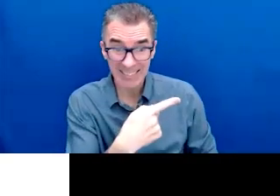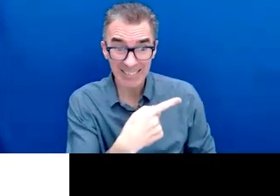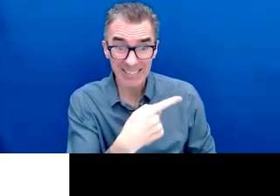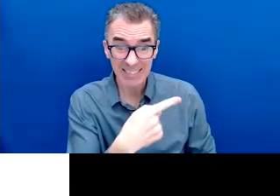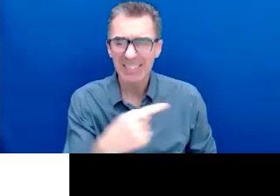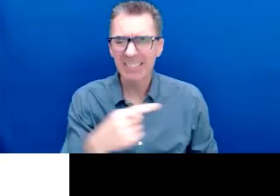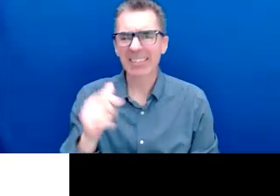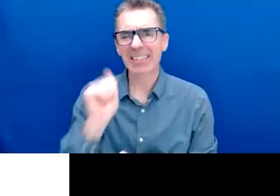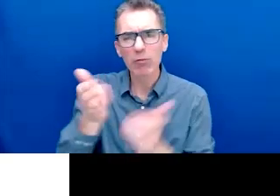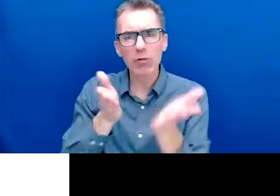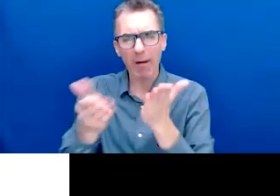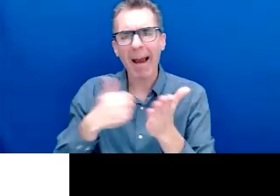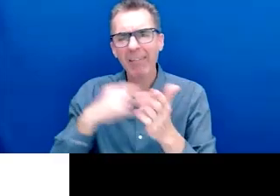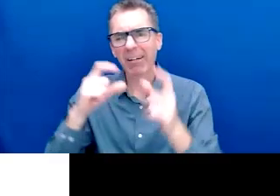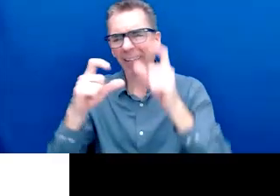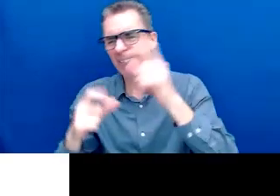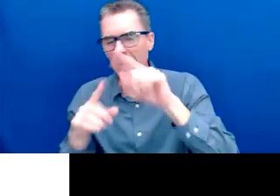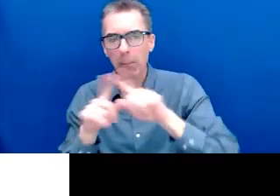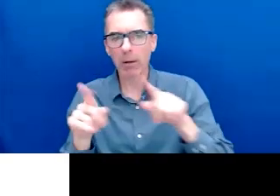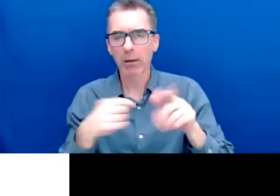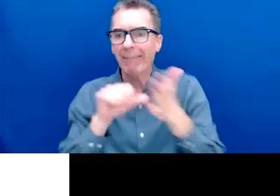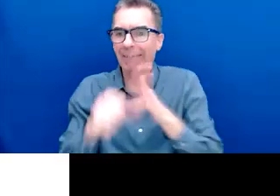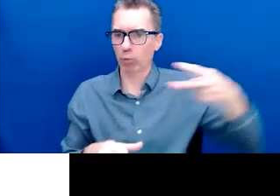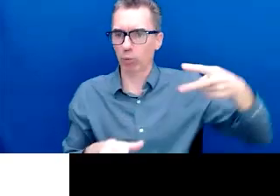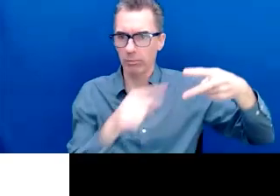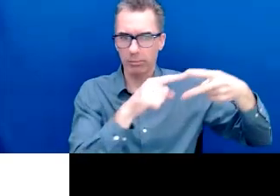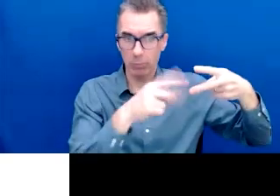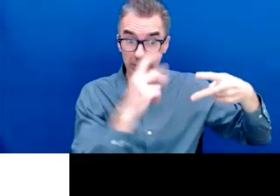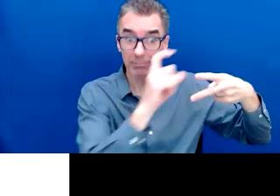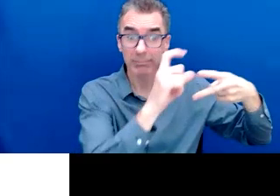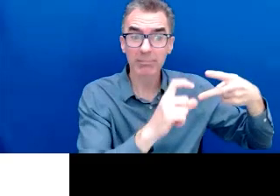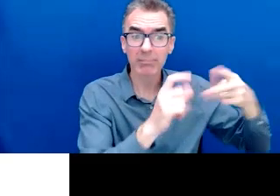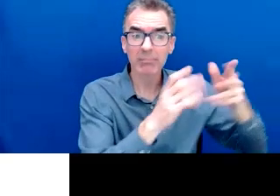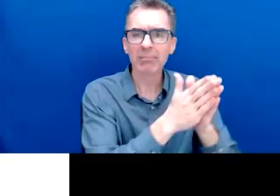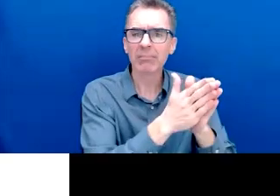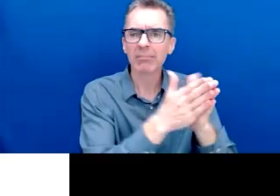But these two icons in particular, the first one is this little textbook